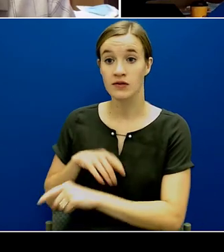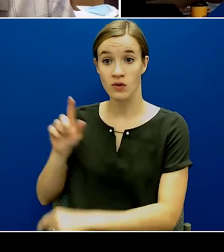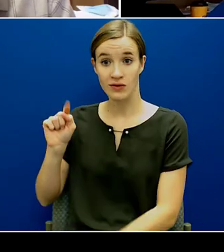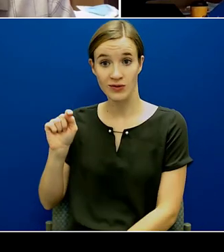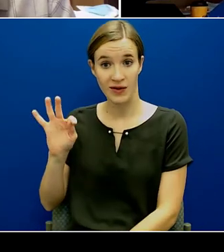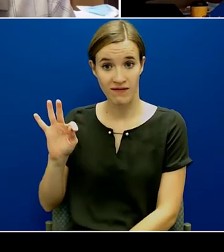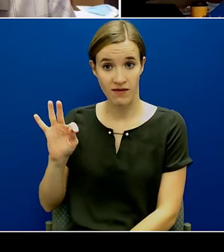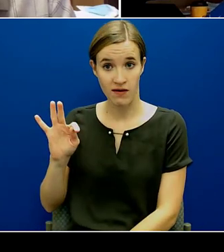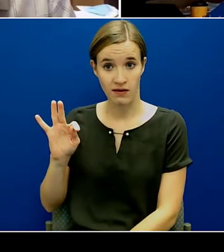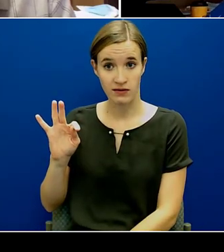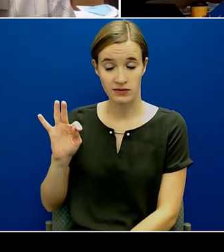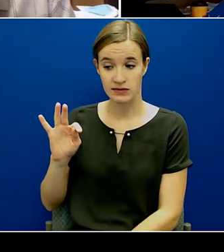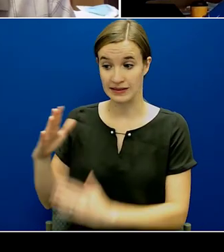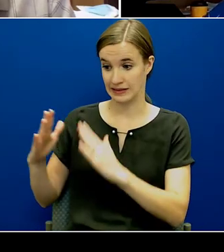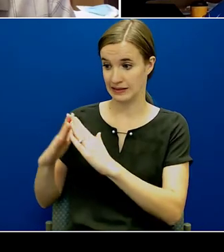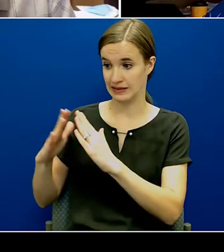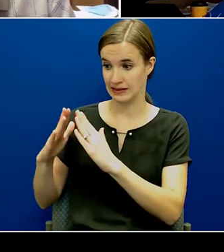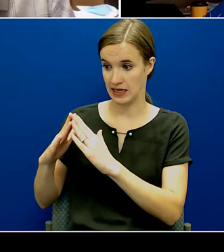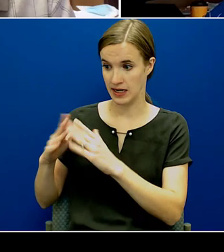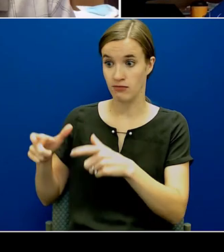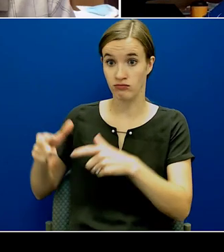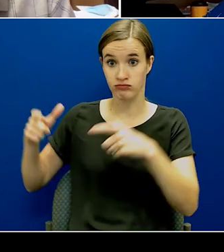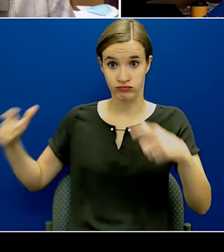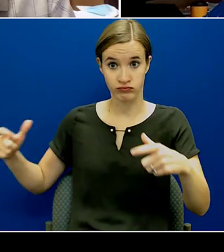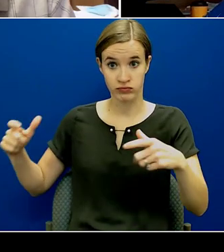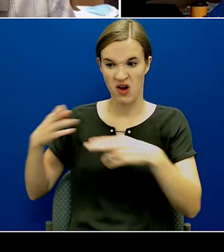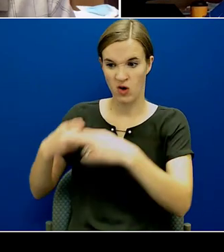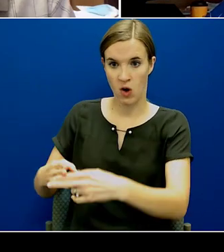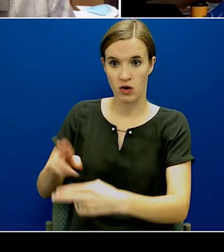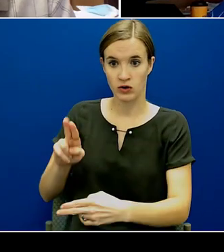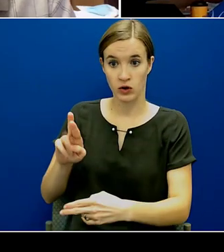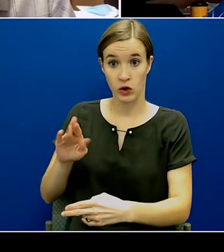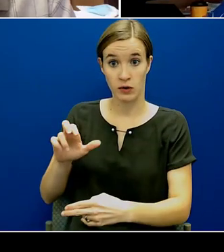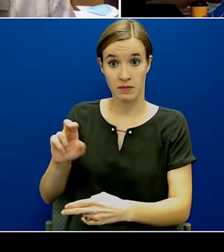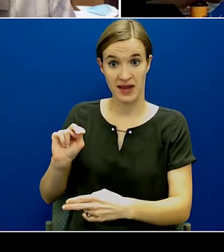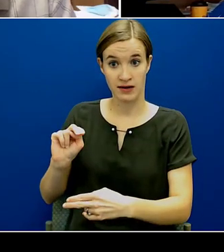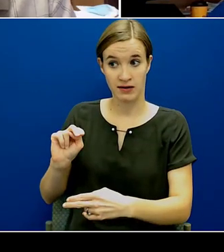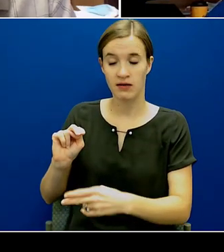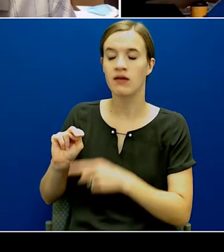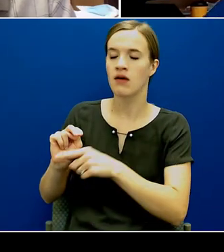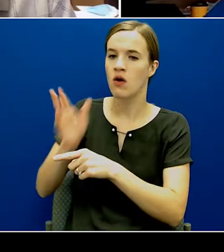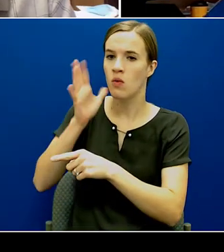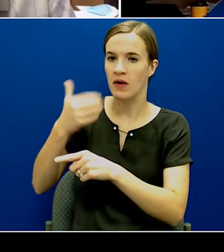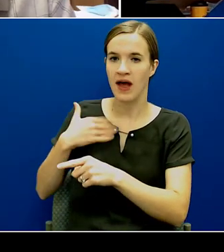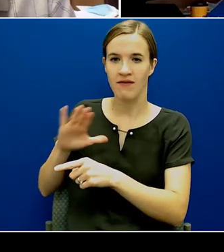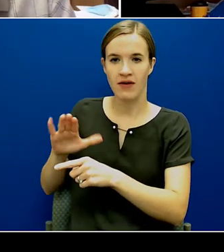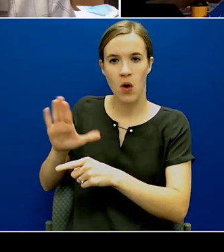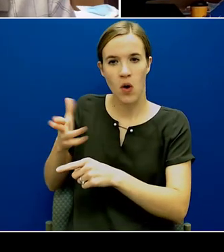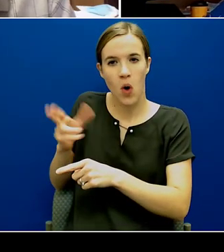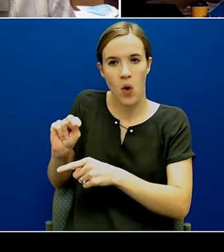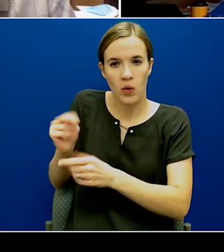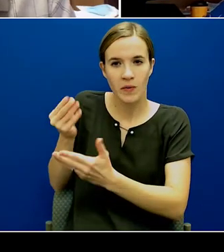out in those areas. You know, people in Buhl and Jerome, they, they need to get to the